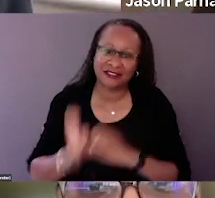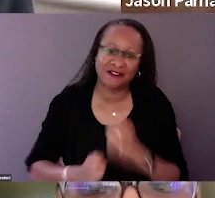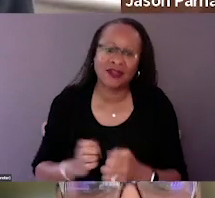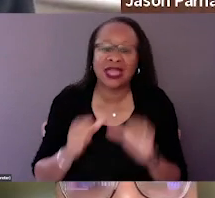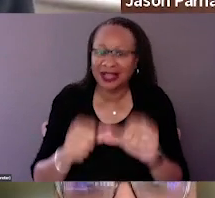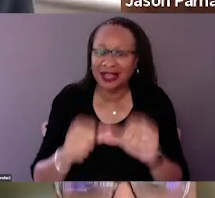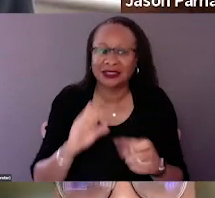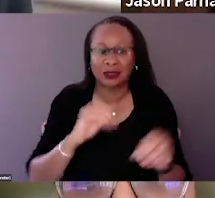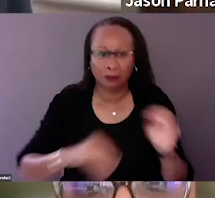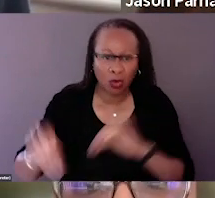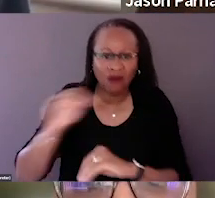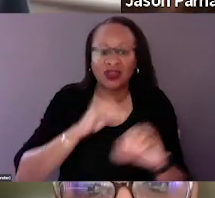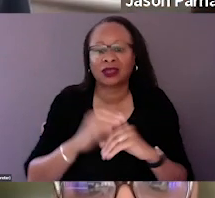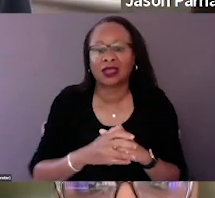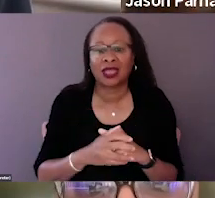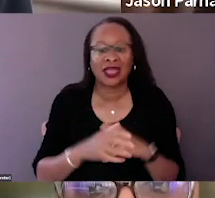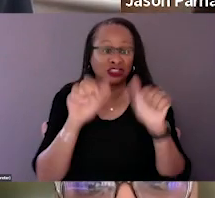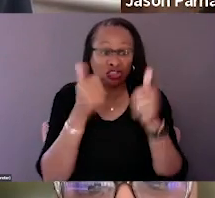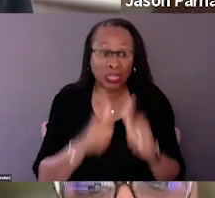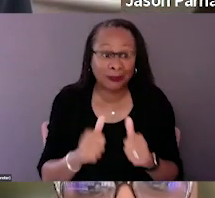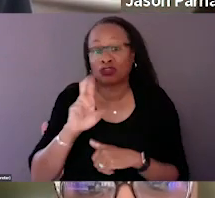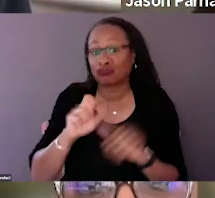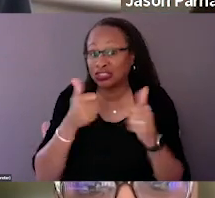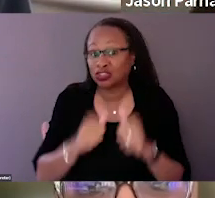that's constantly shaping and reshaping itself?